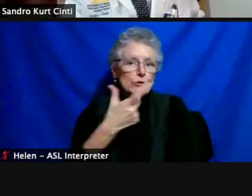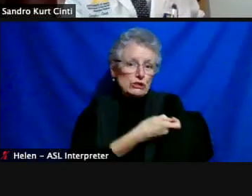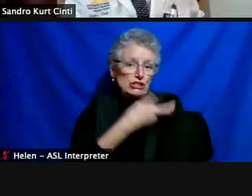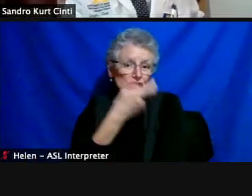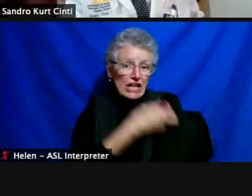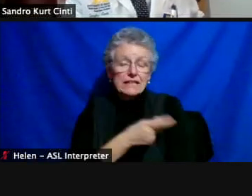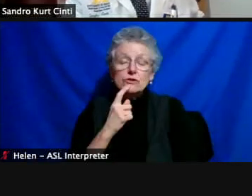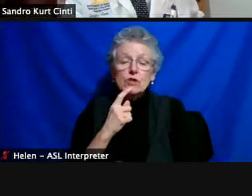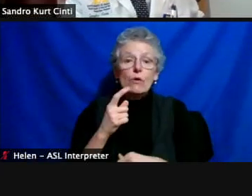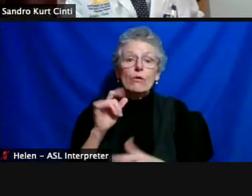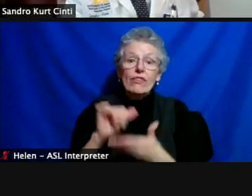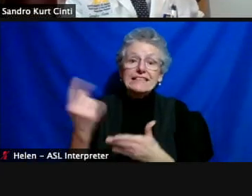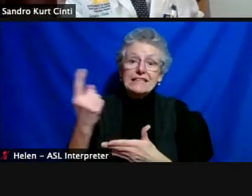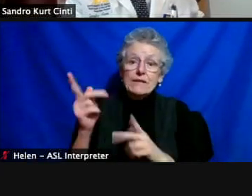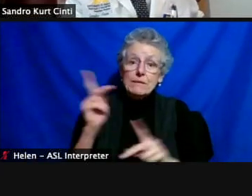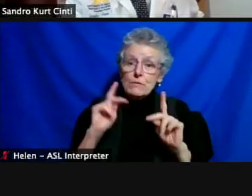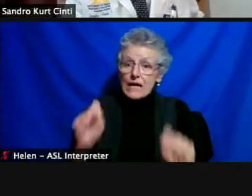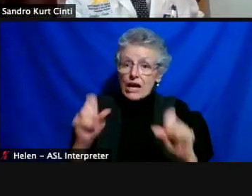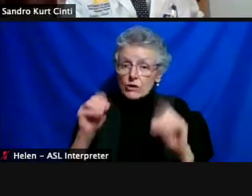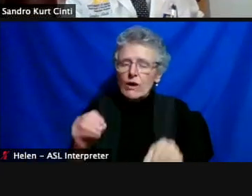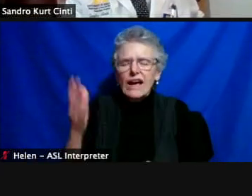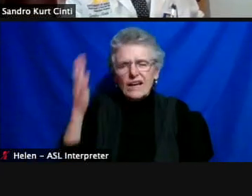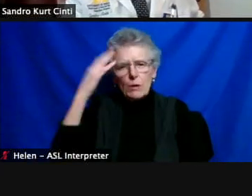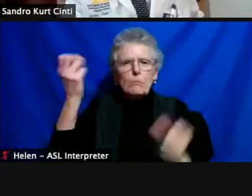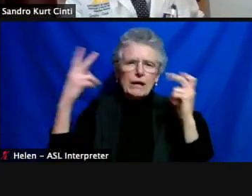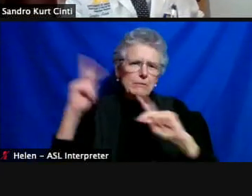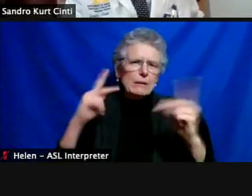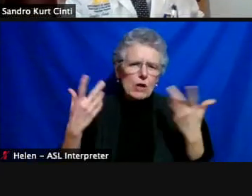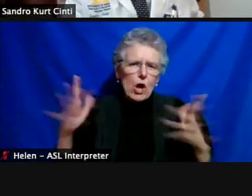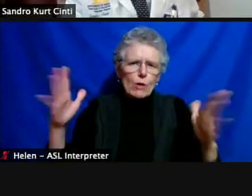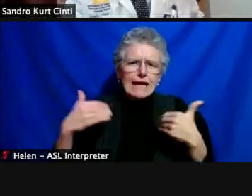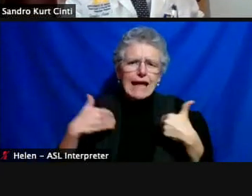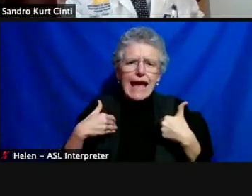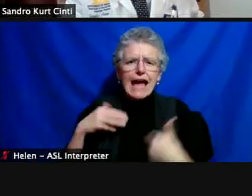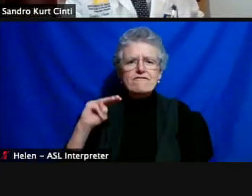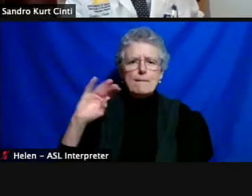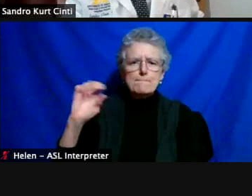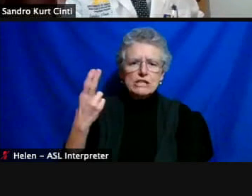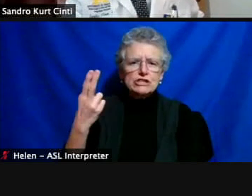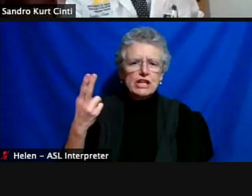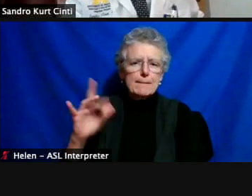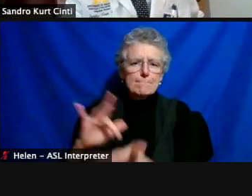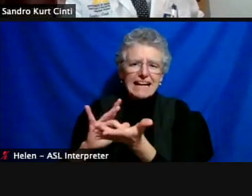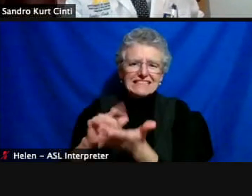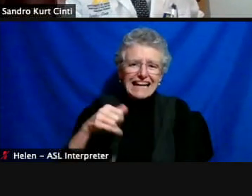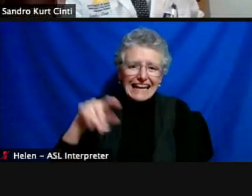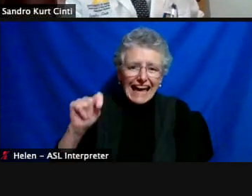I know many in the university community already have the Michigan Medicine accounts, the portal accounts, but some of you can check.